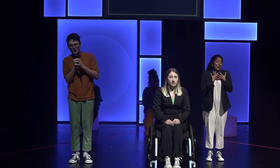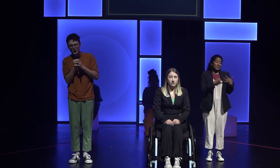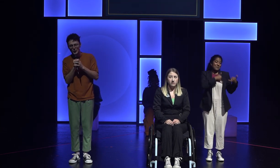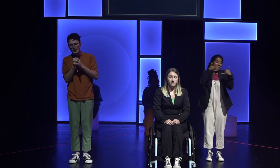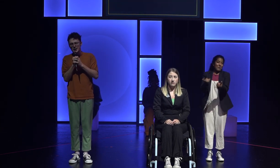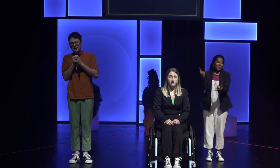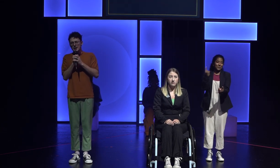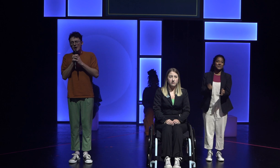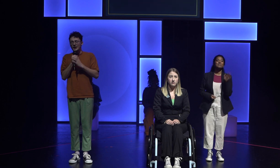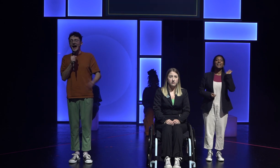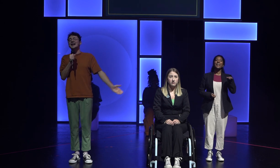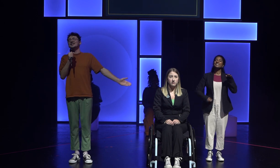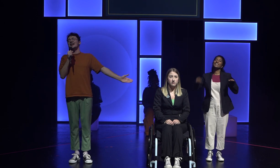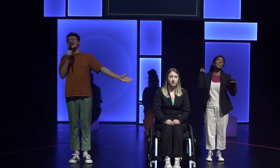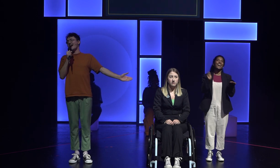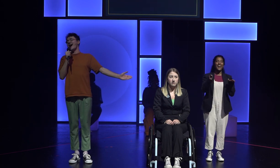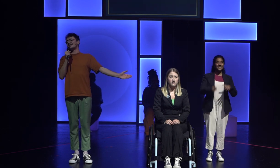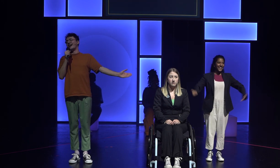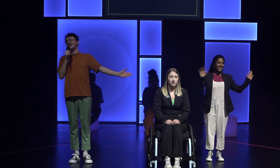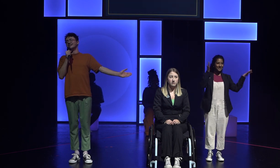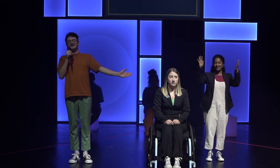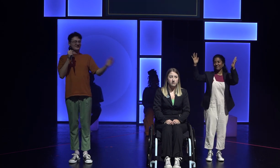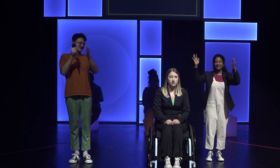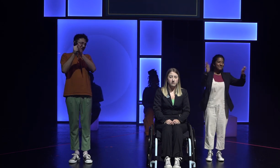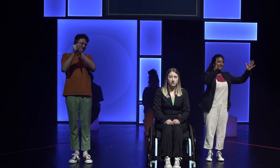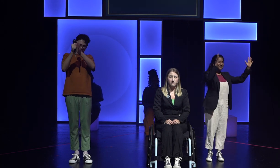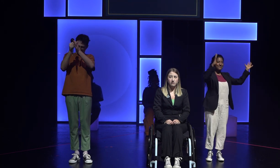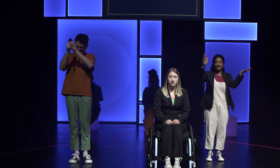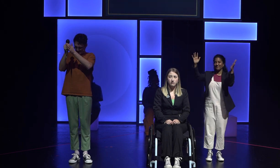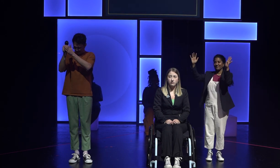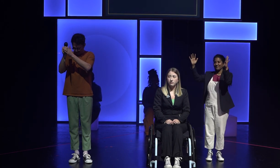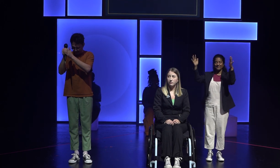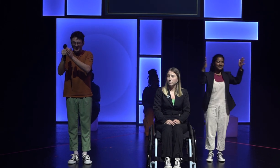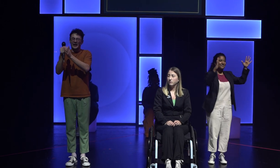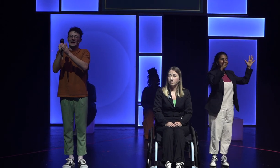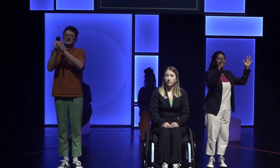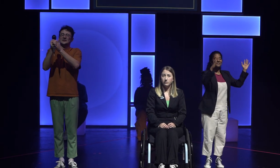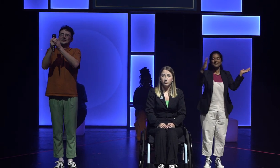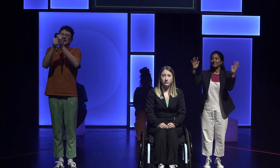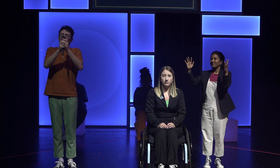to Katy Carter.